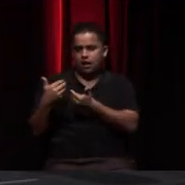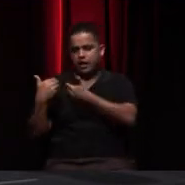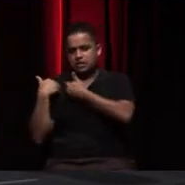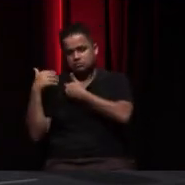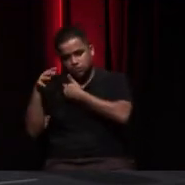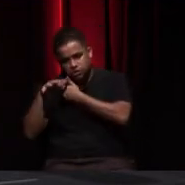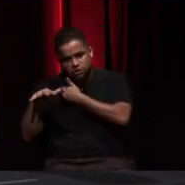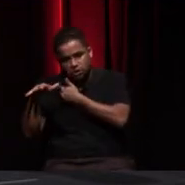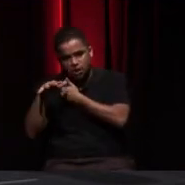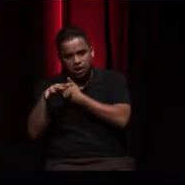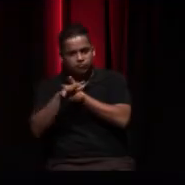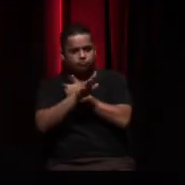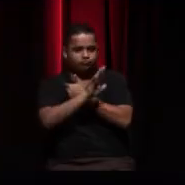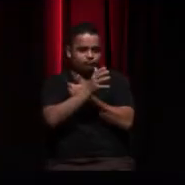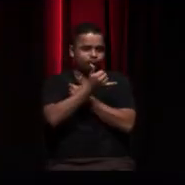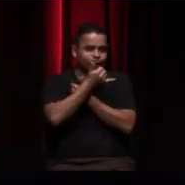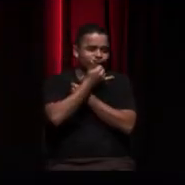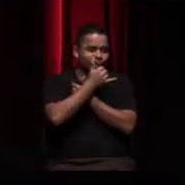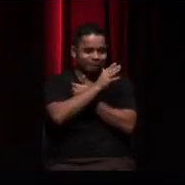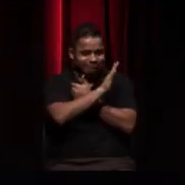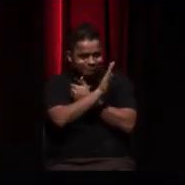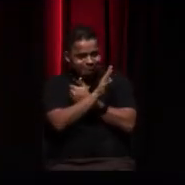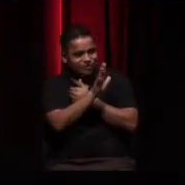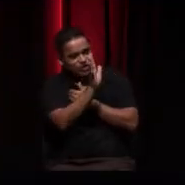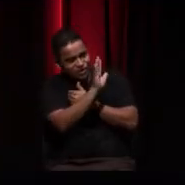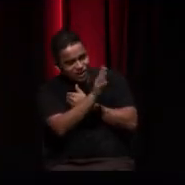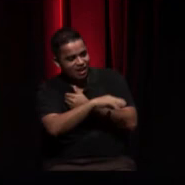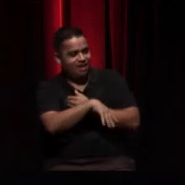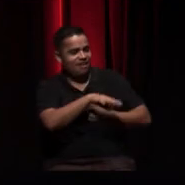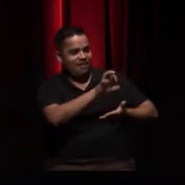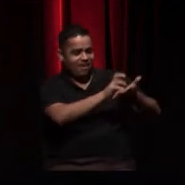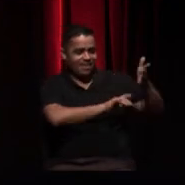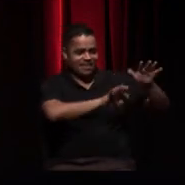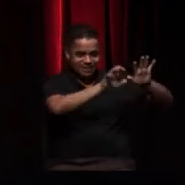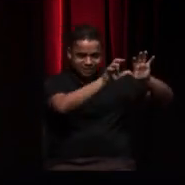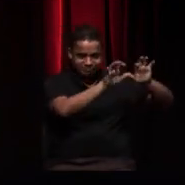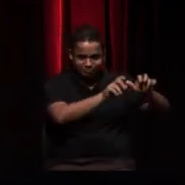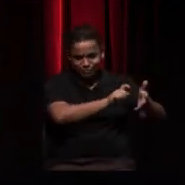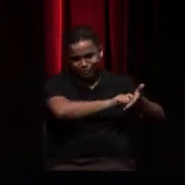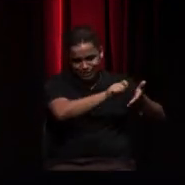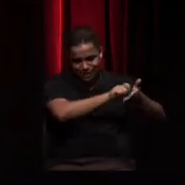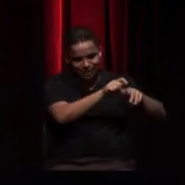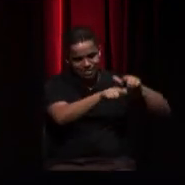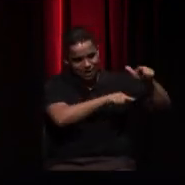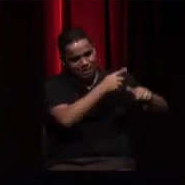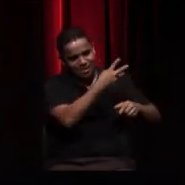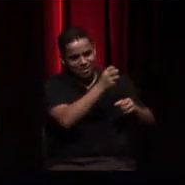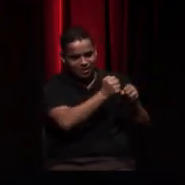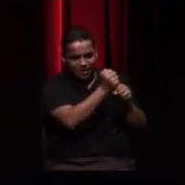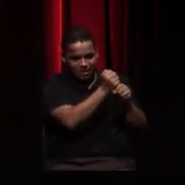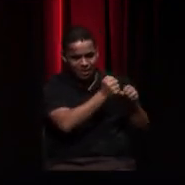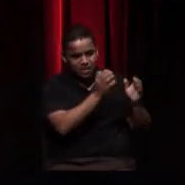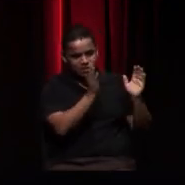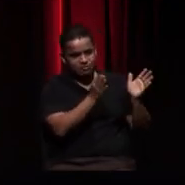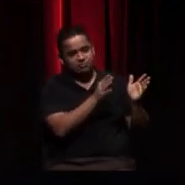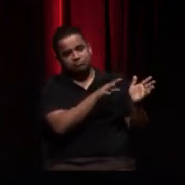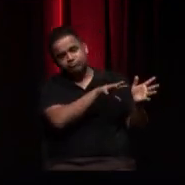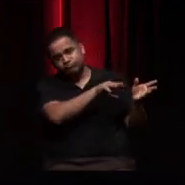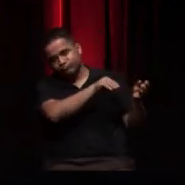said good-bye to the newsroom where I worked for almost 30 years. Today we have a space in the eighth floor